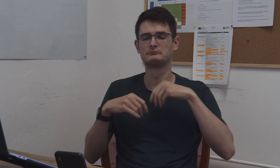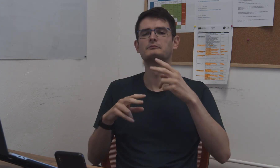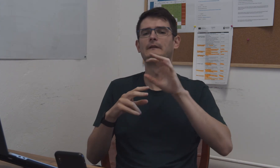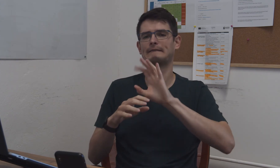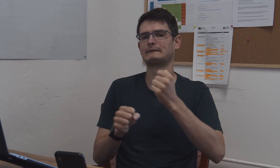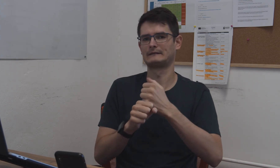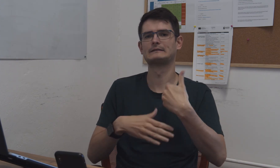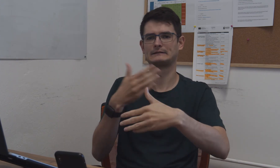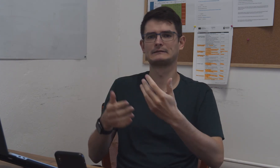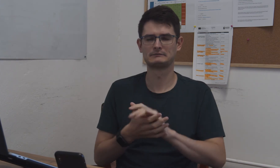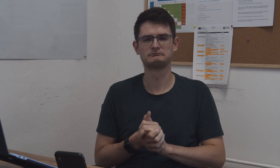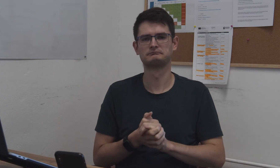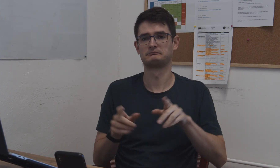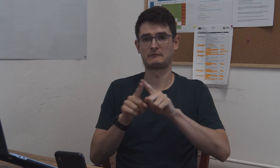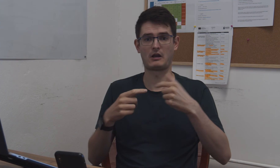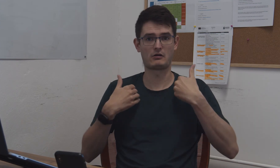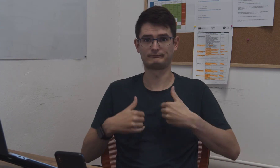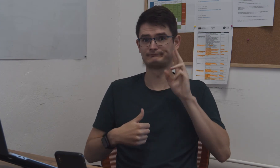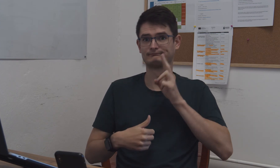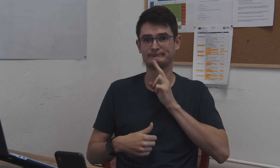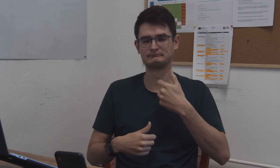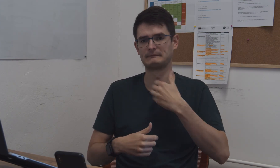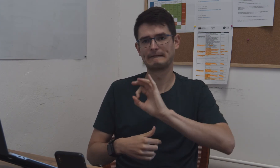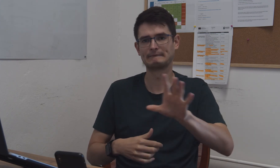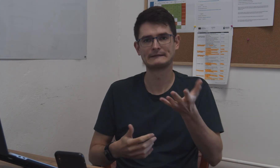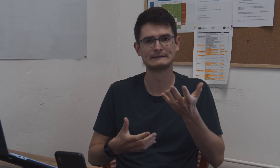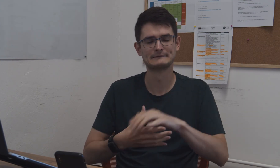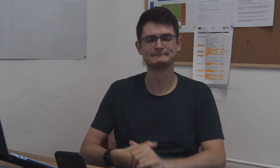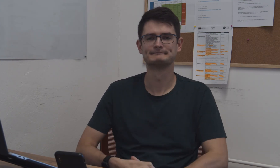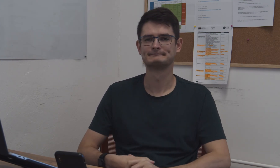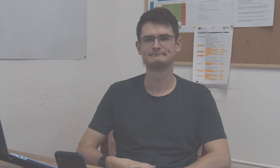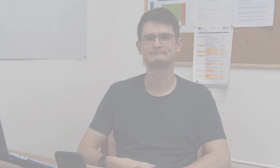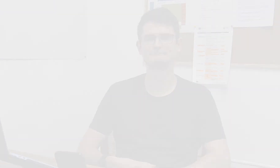You can do it like me because I'm also deaf.